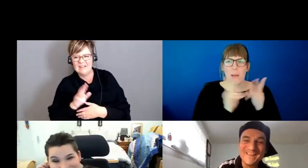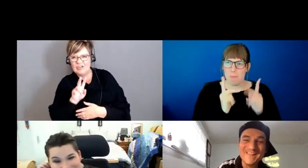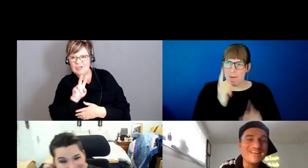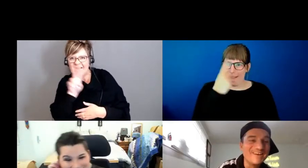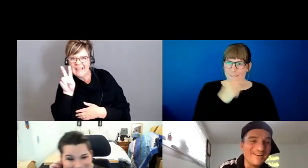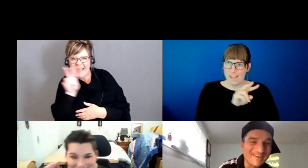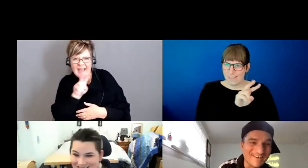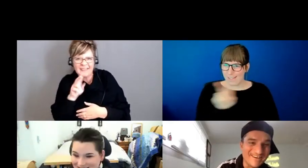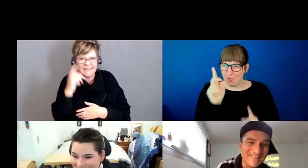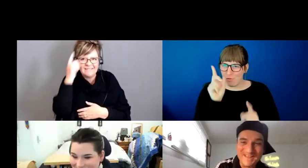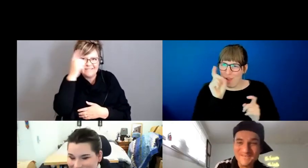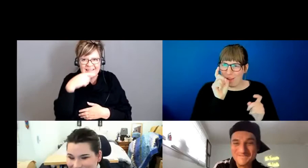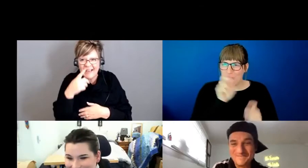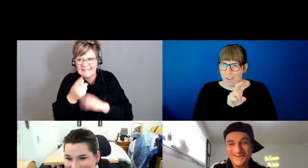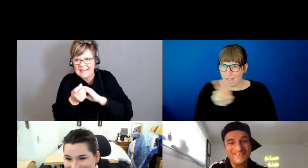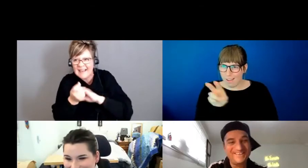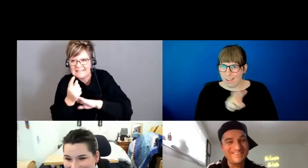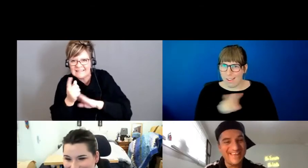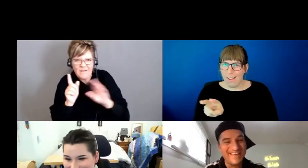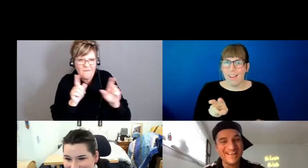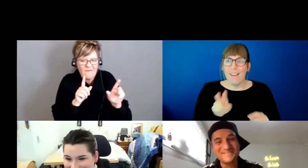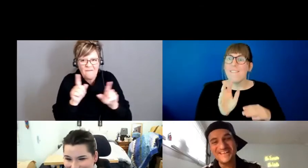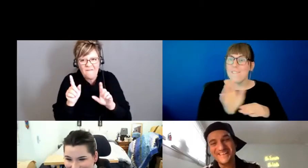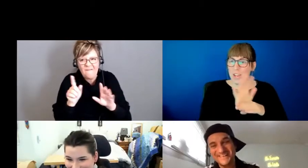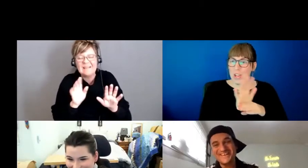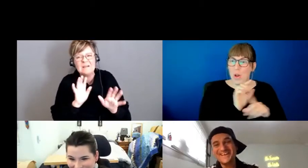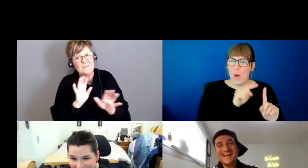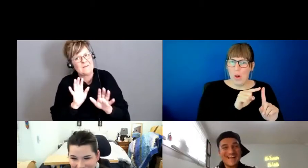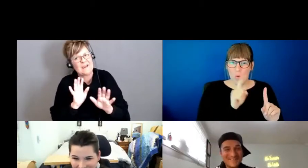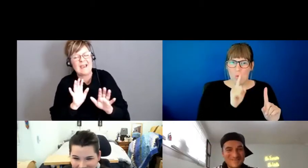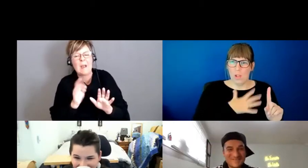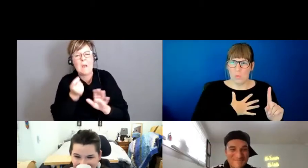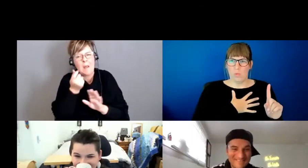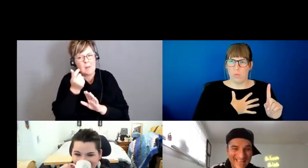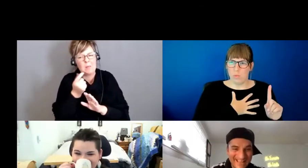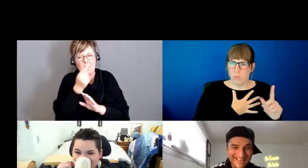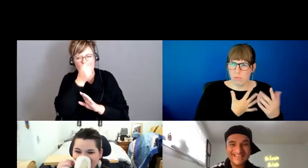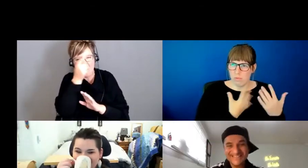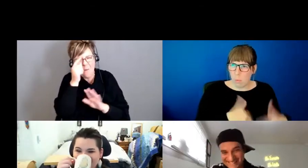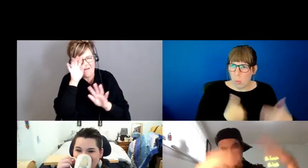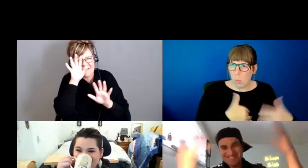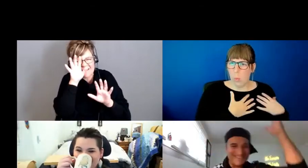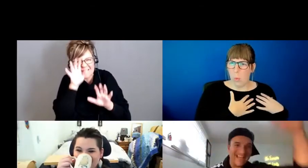IS DEFINITELY A LOT DARKER THAN WHAT PEOPLE ARE USED TO SEEING ME DO.